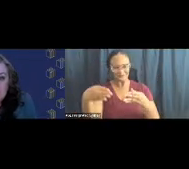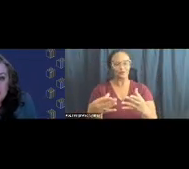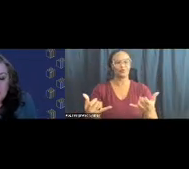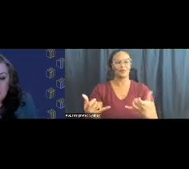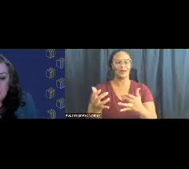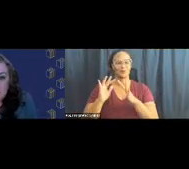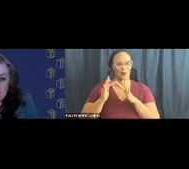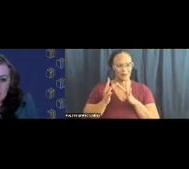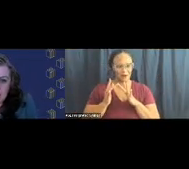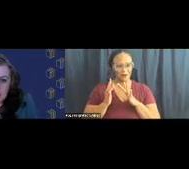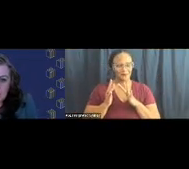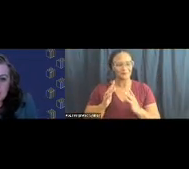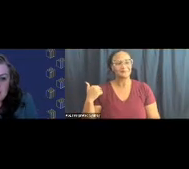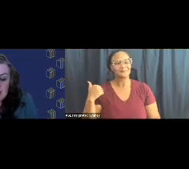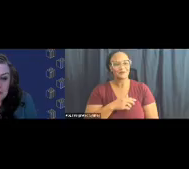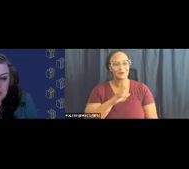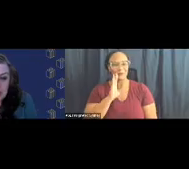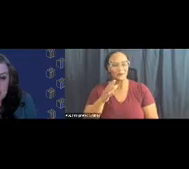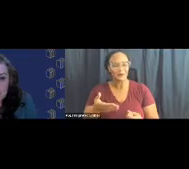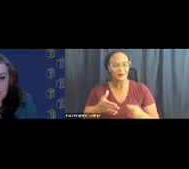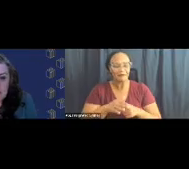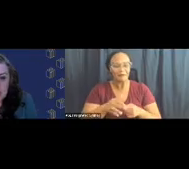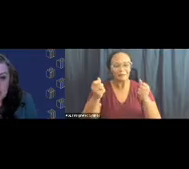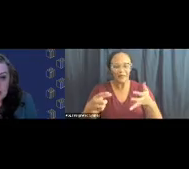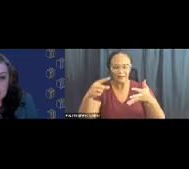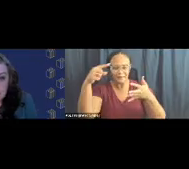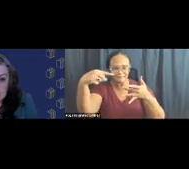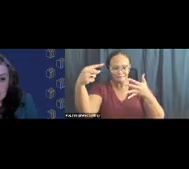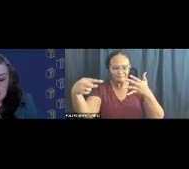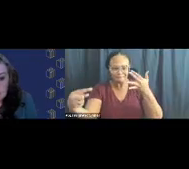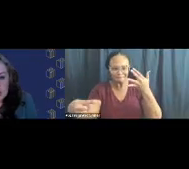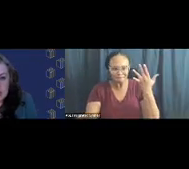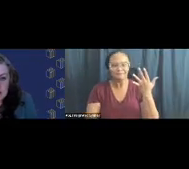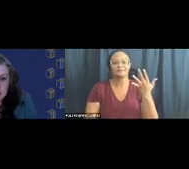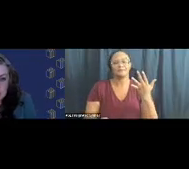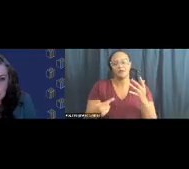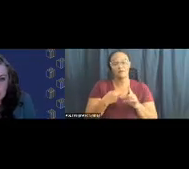dive into one of the many avenues that the special education division is undertaking to achieve this